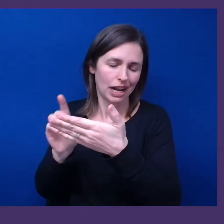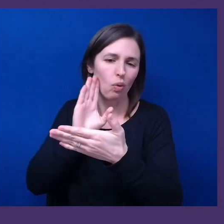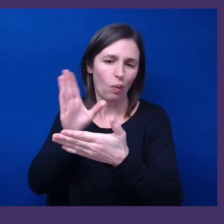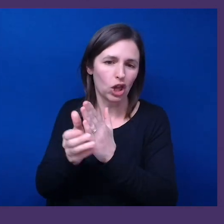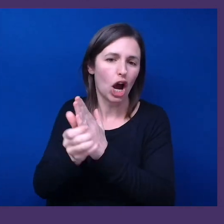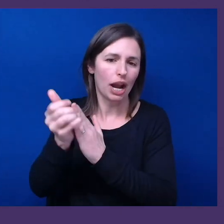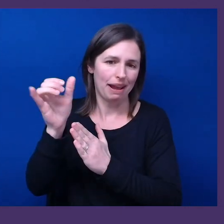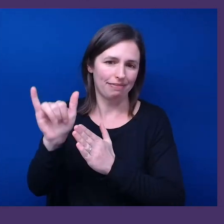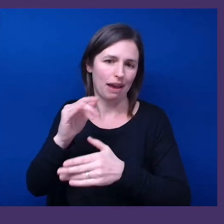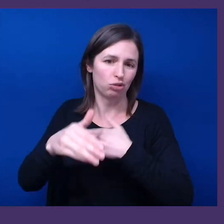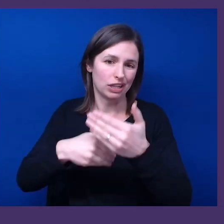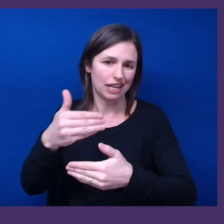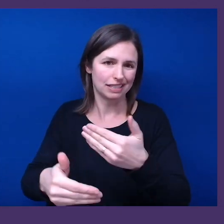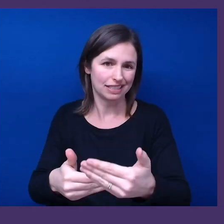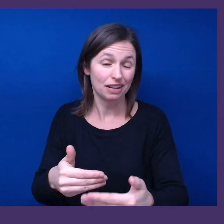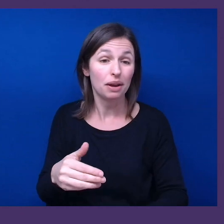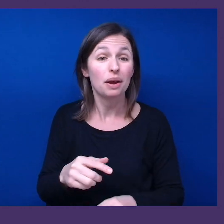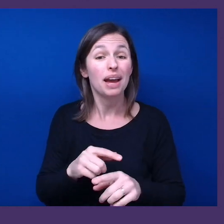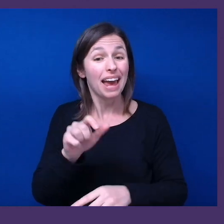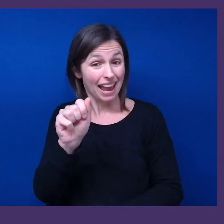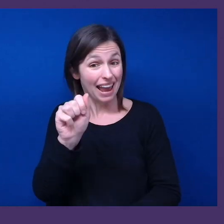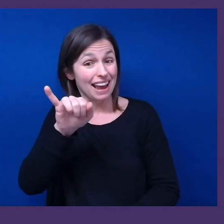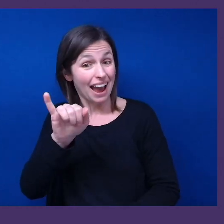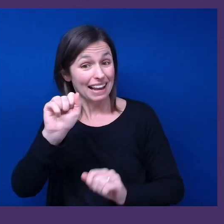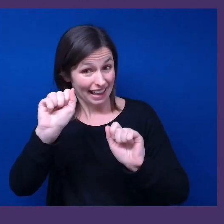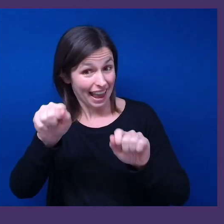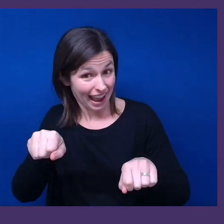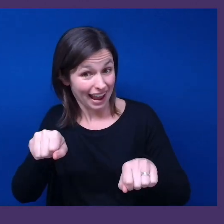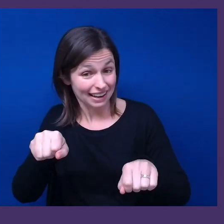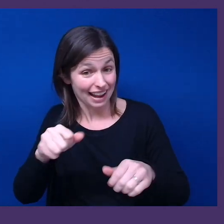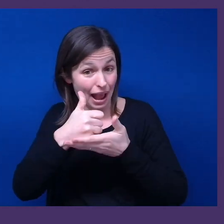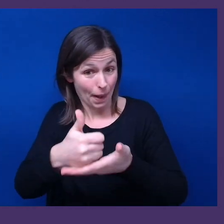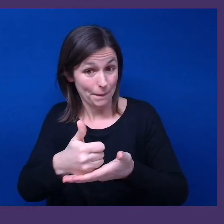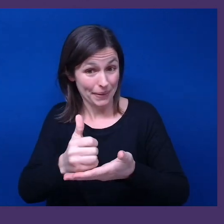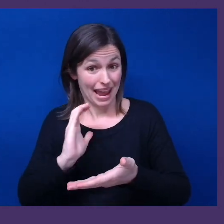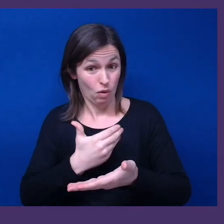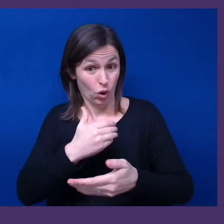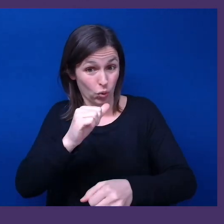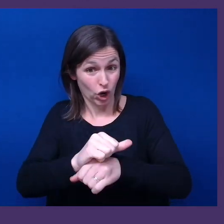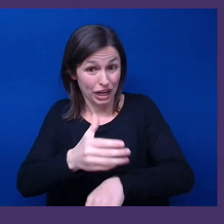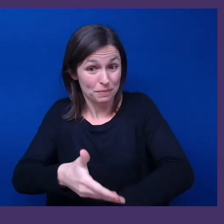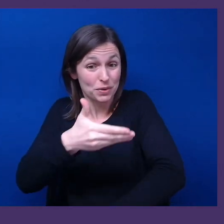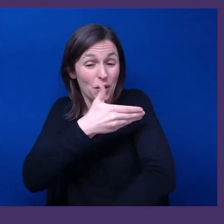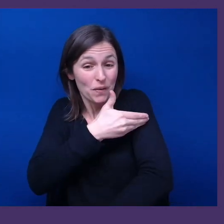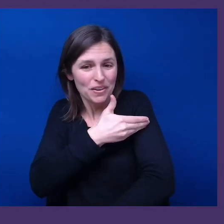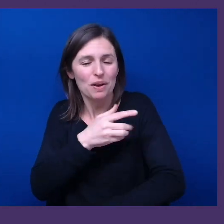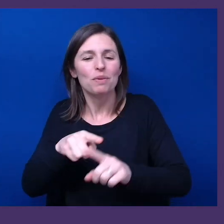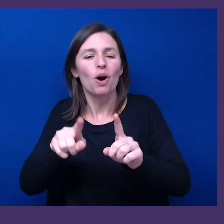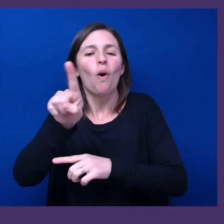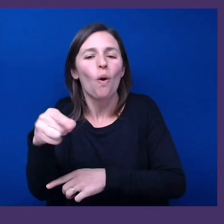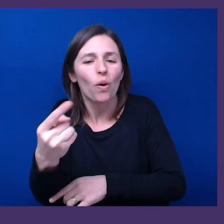but only if we actively design to do so. So, instead of replacing old barriers with new ones